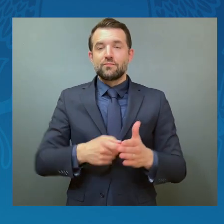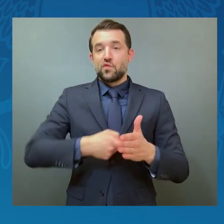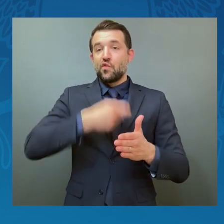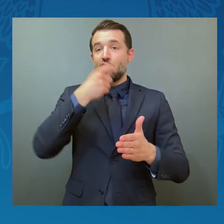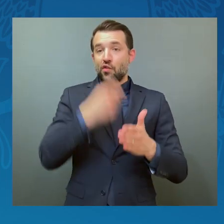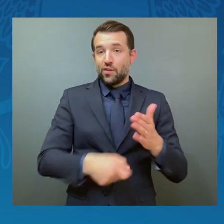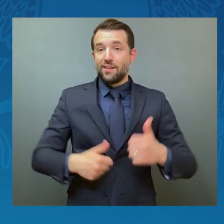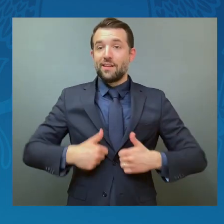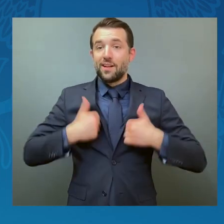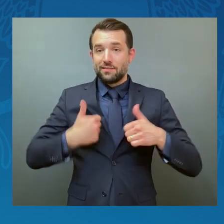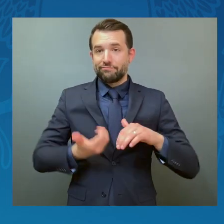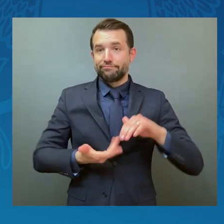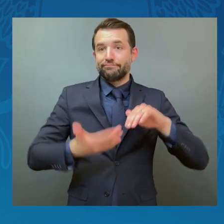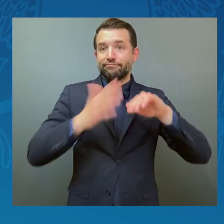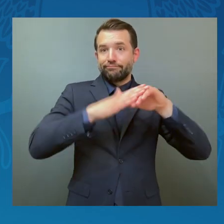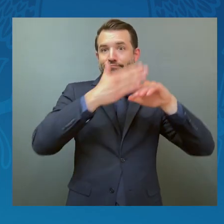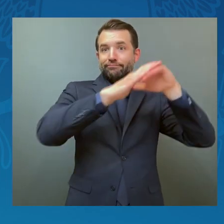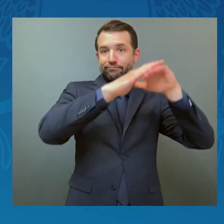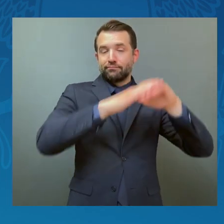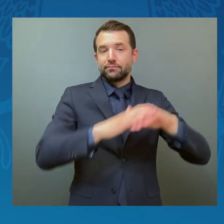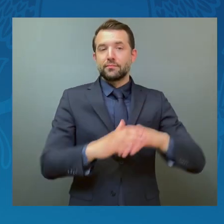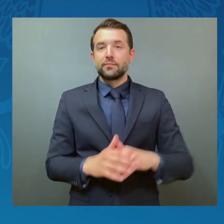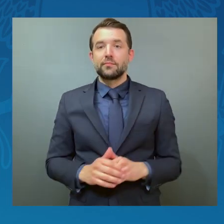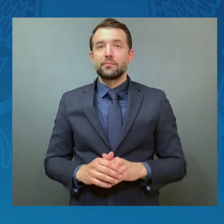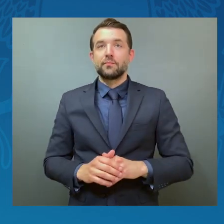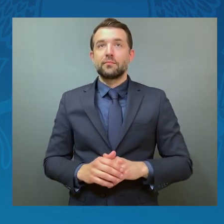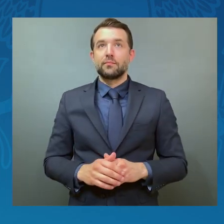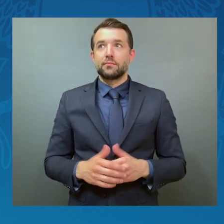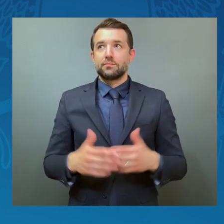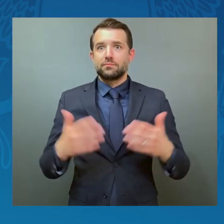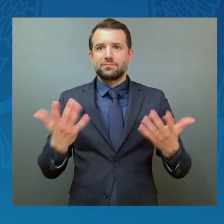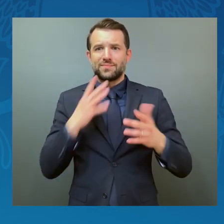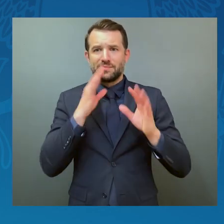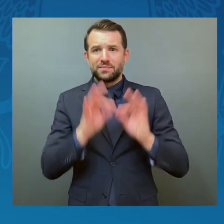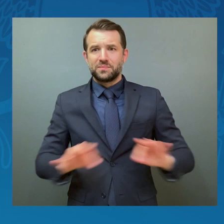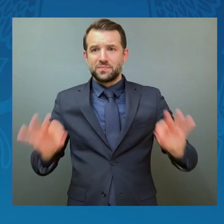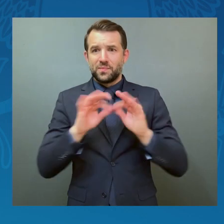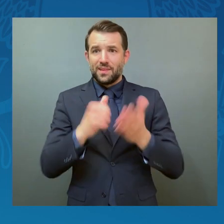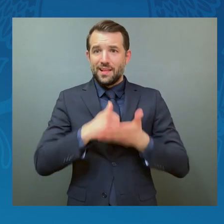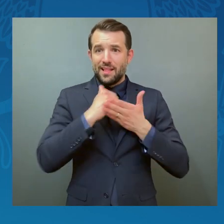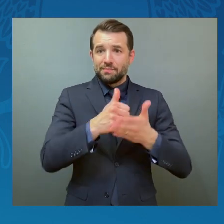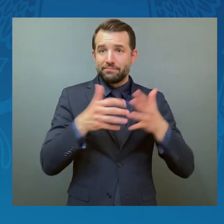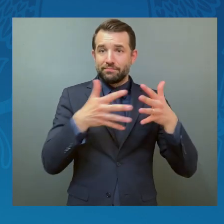Helping Americans lower their monthly bills is one of our administration's top priorities.